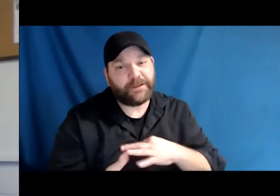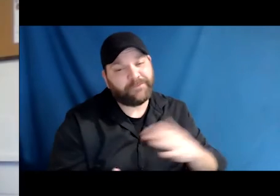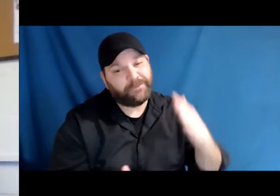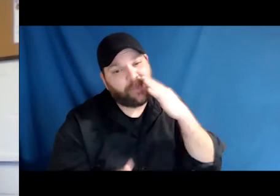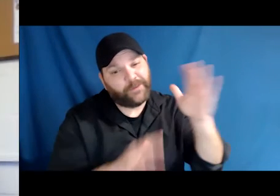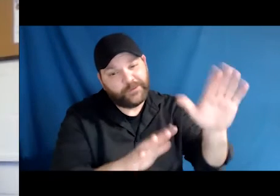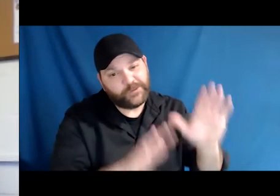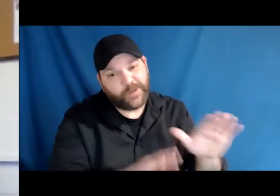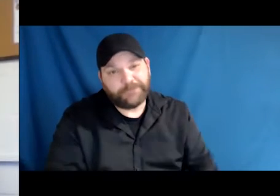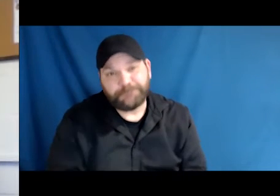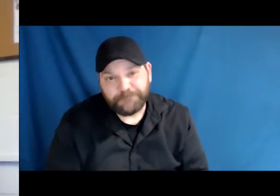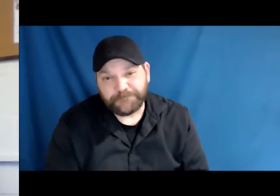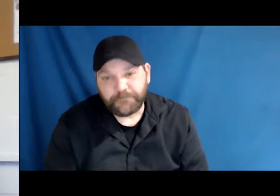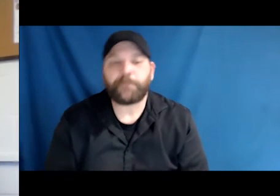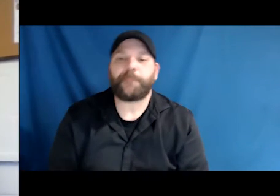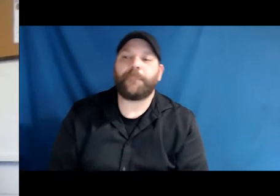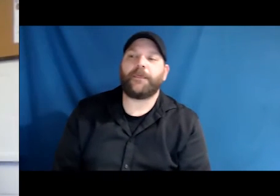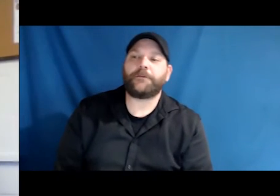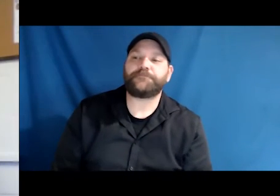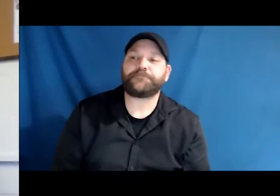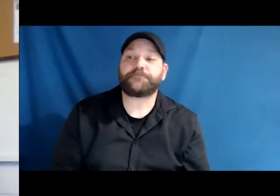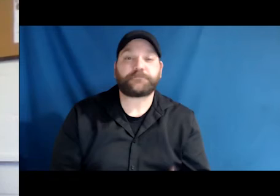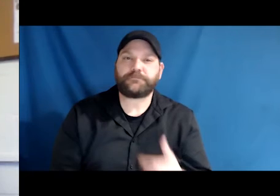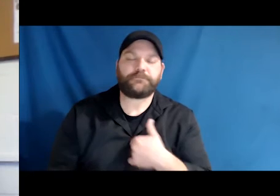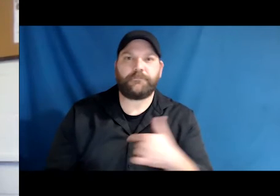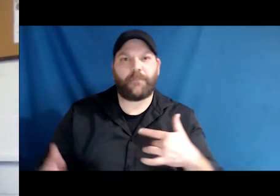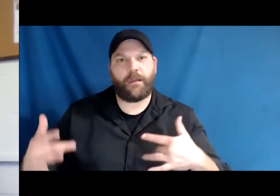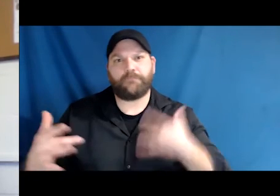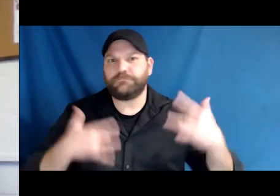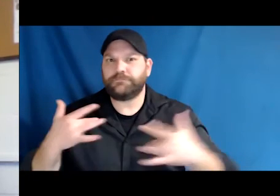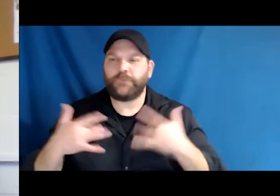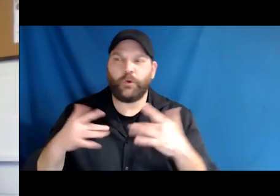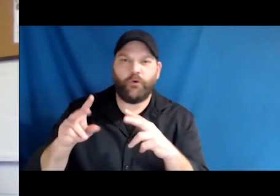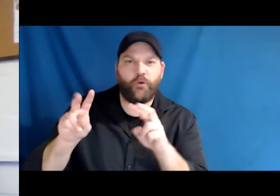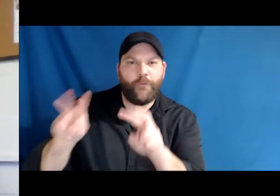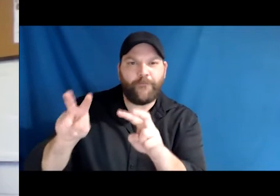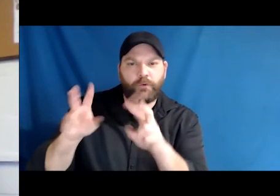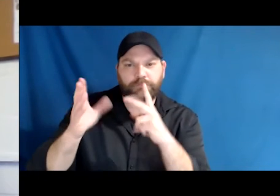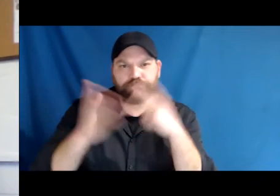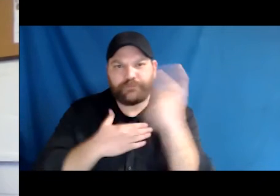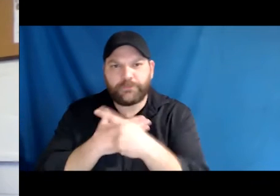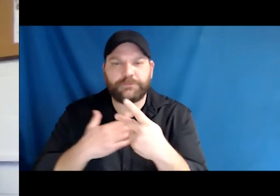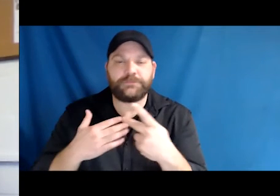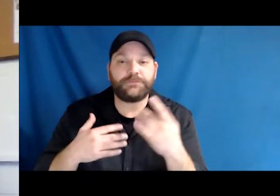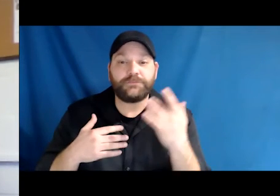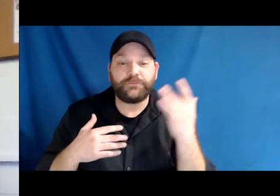I was really excited to work on this project, because of building relationships with key individuals in the Office of Sustainability.